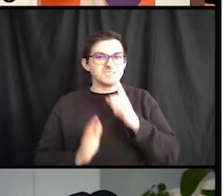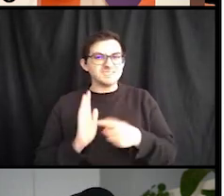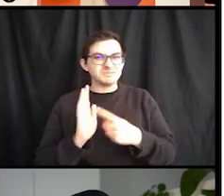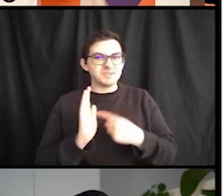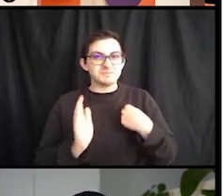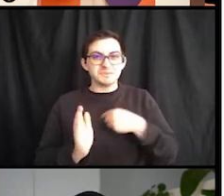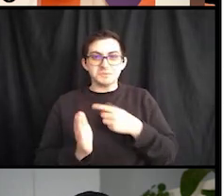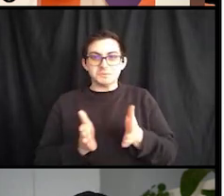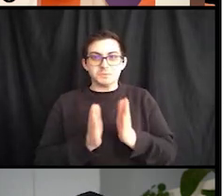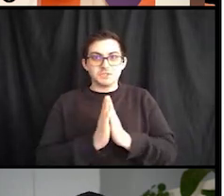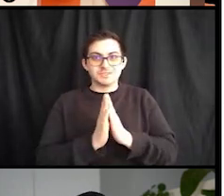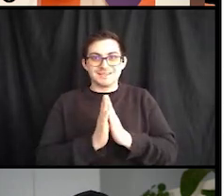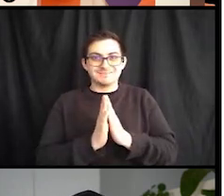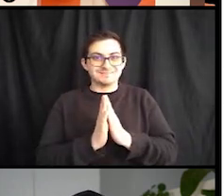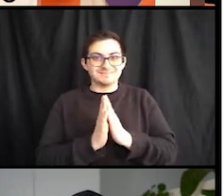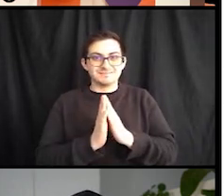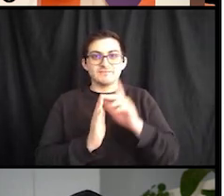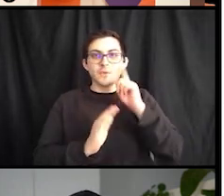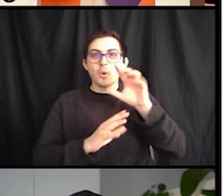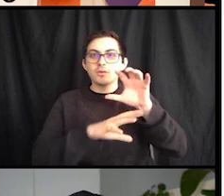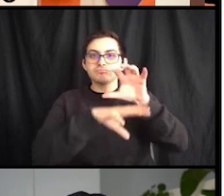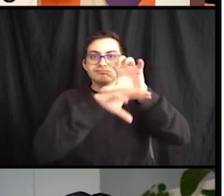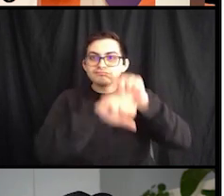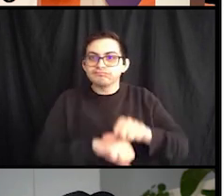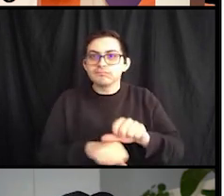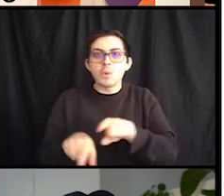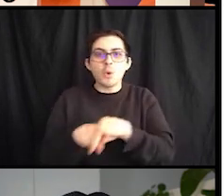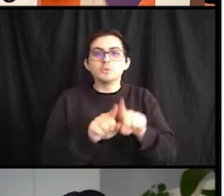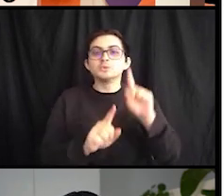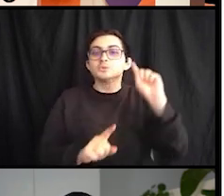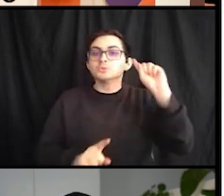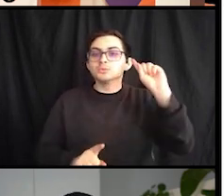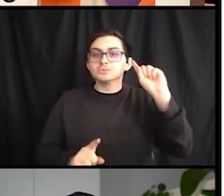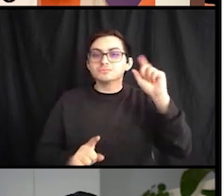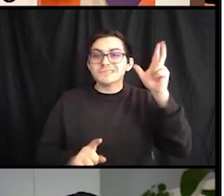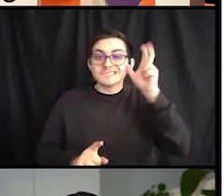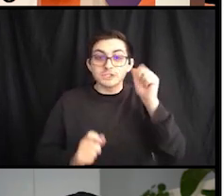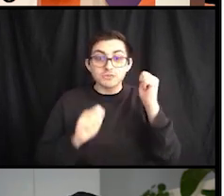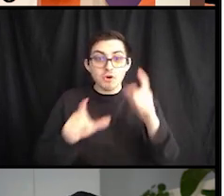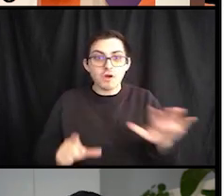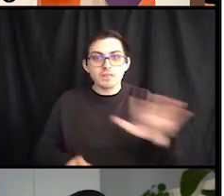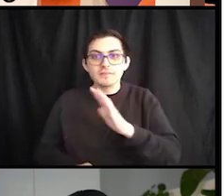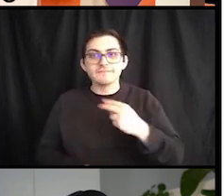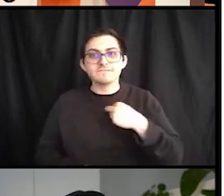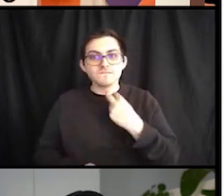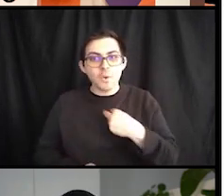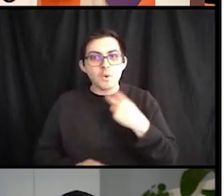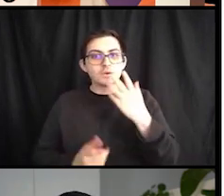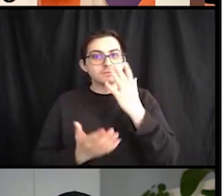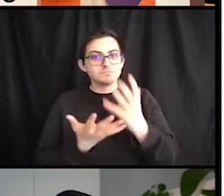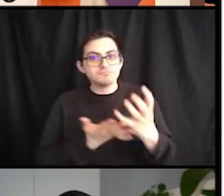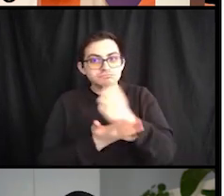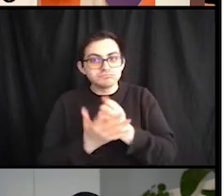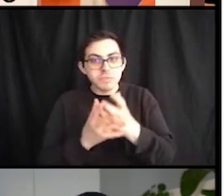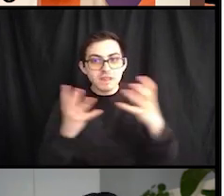Just as a great way to kind of hear everyone's voice and get a lot of feedback in a short amount of time, but more on that later.